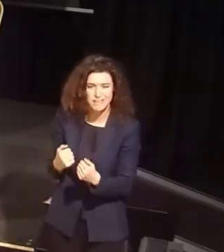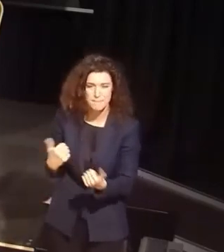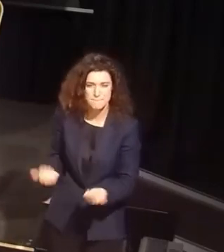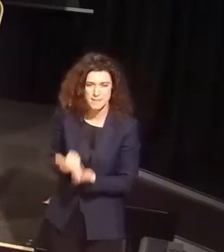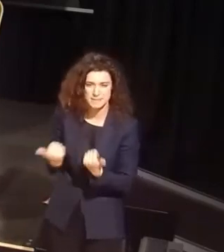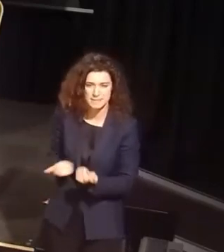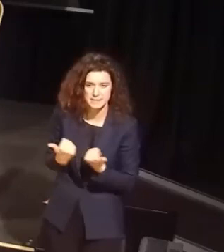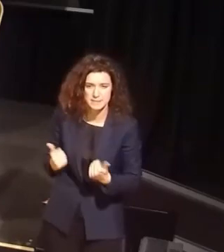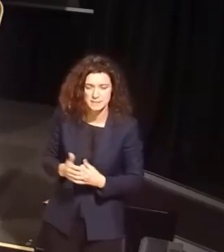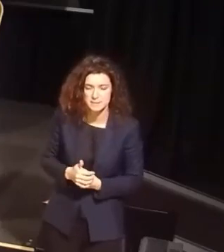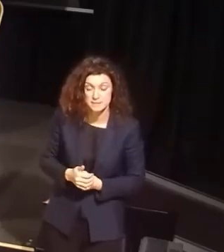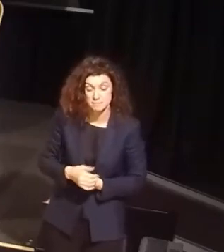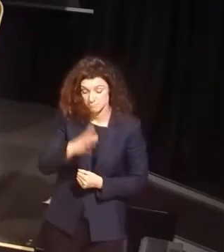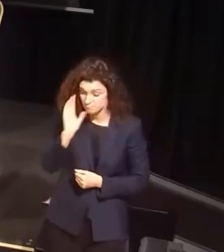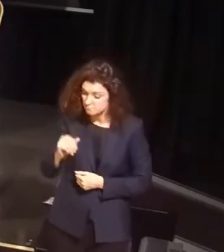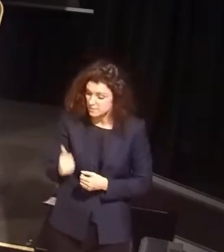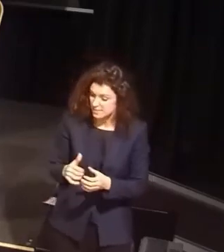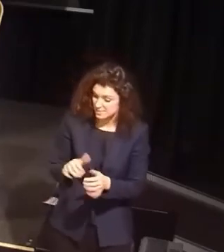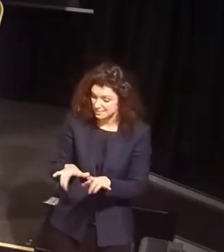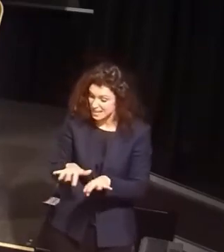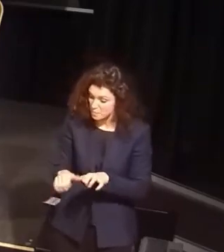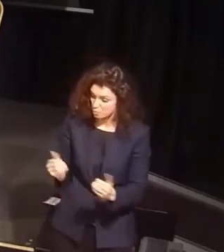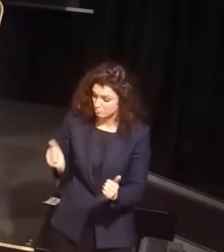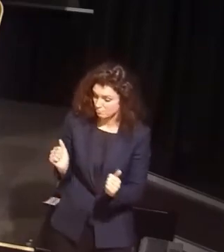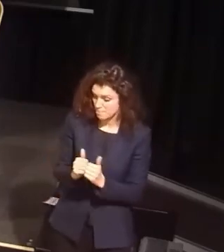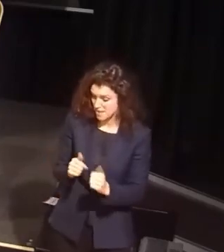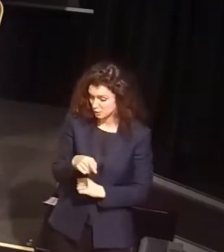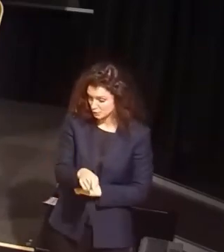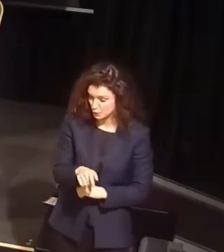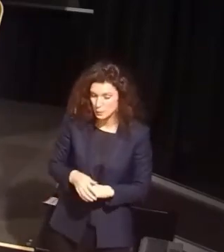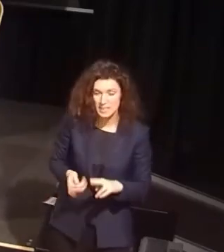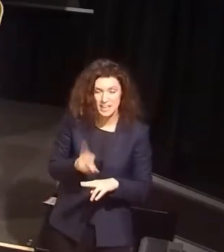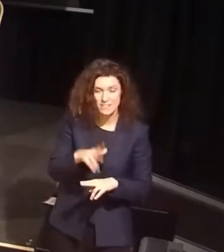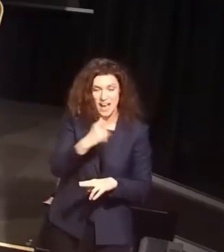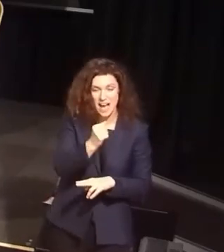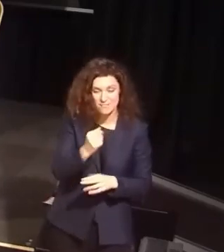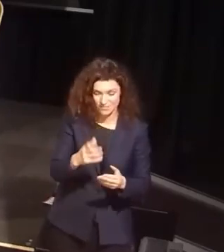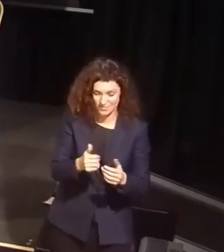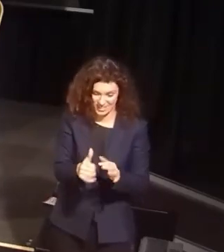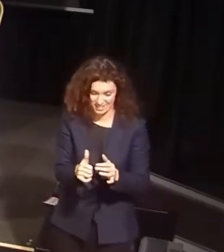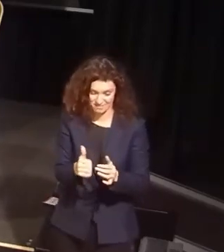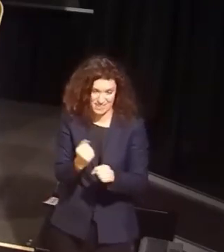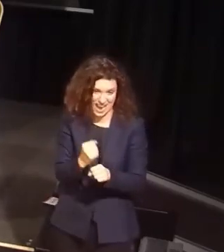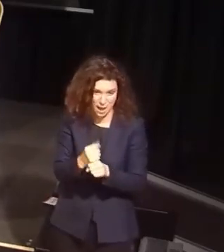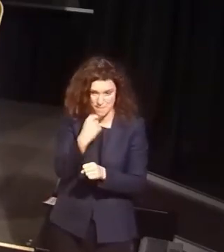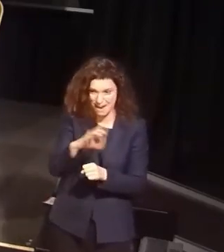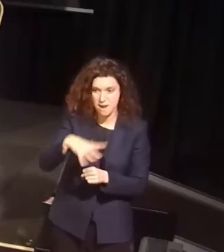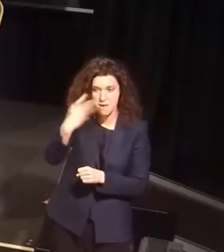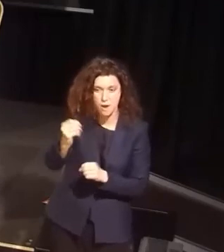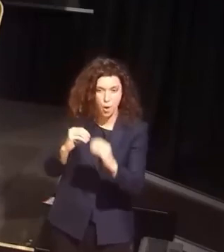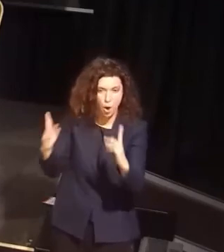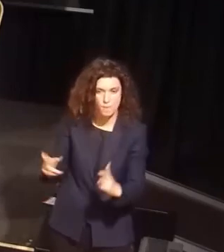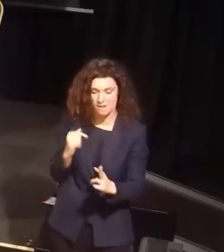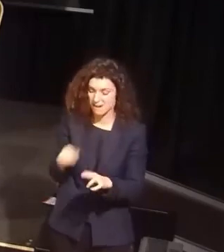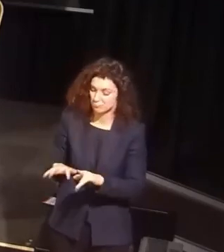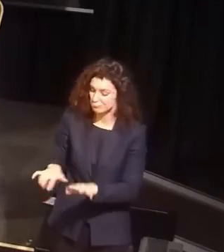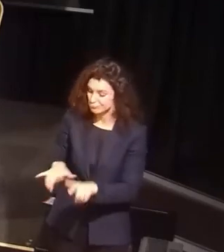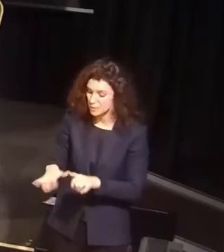"Hey, this is the keyboard for you." If they had a game to take home that they could then play on it, you know, everyone here knows